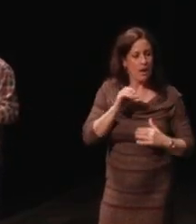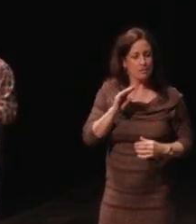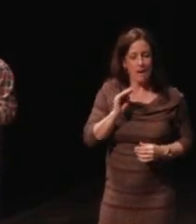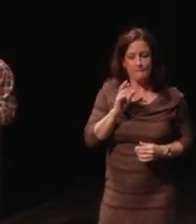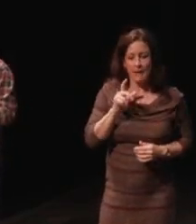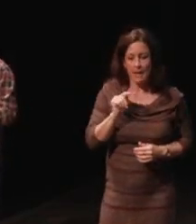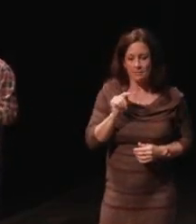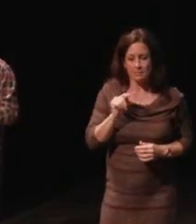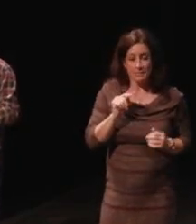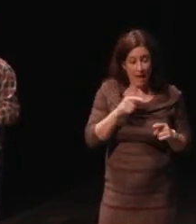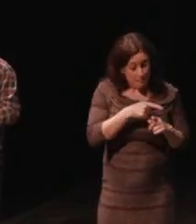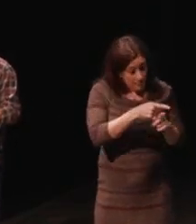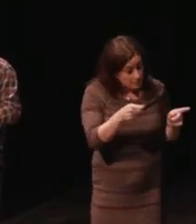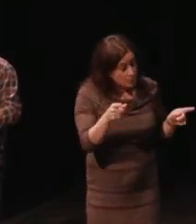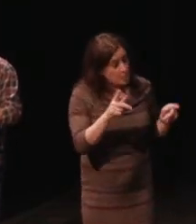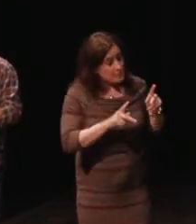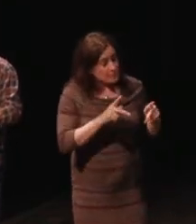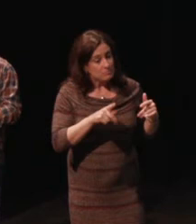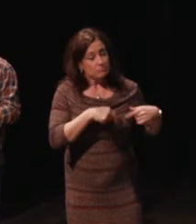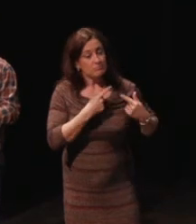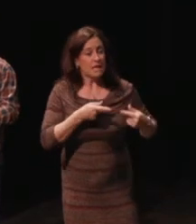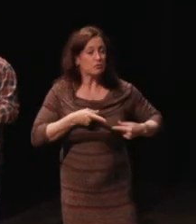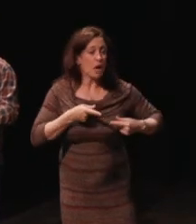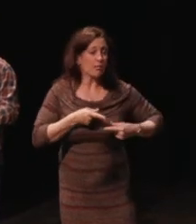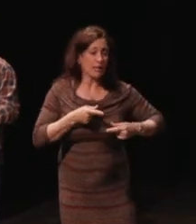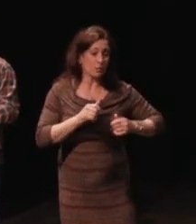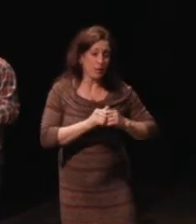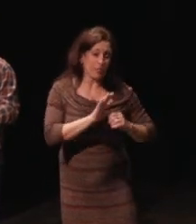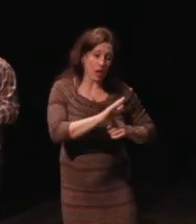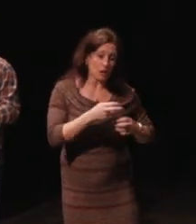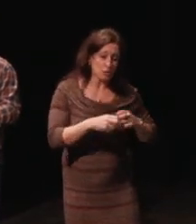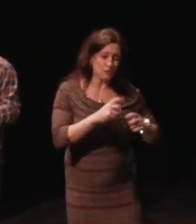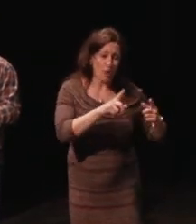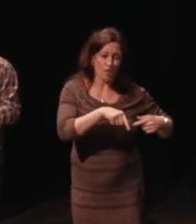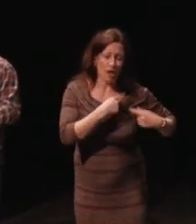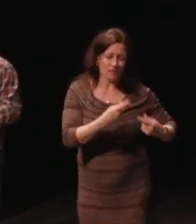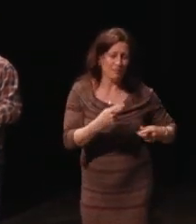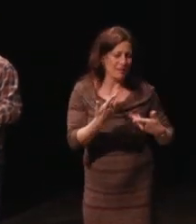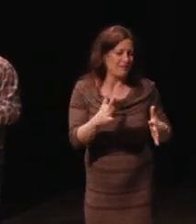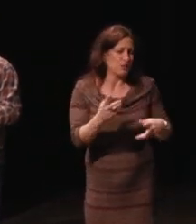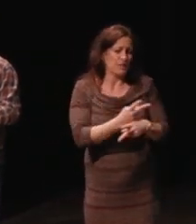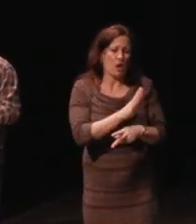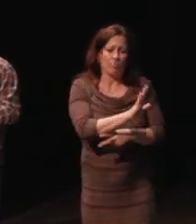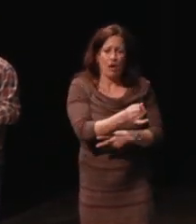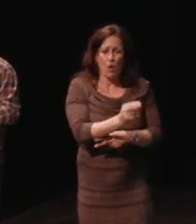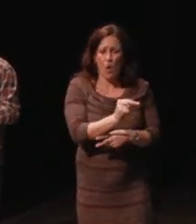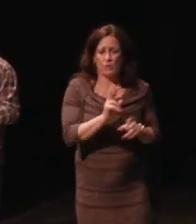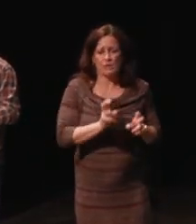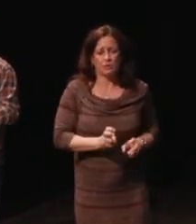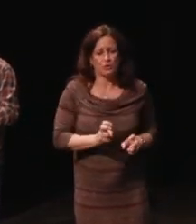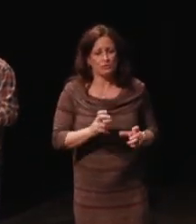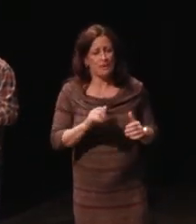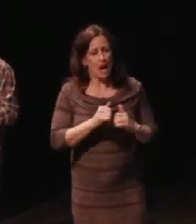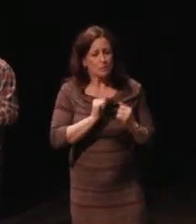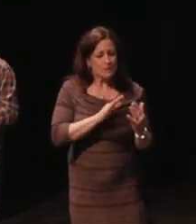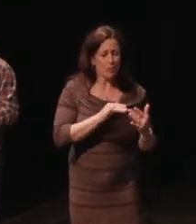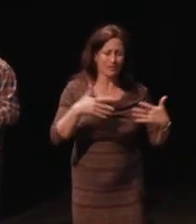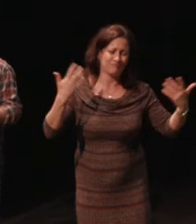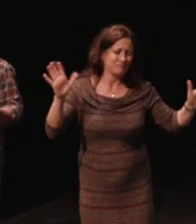struggling with these issues for a long time and they figured out their own ways to deal with it. So, they didn't need that particular feature.